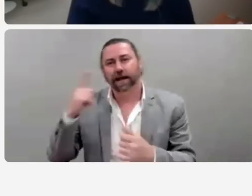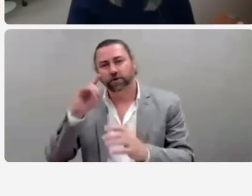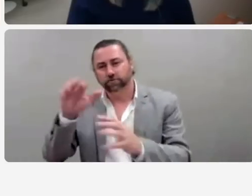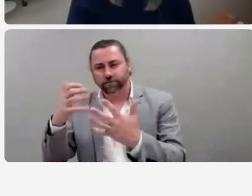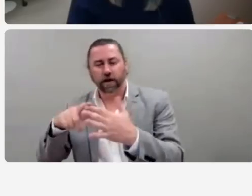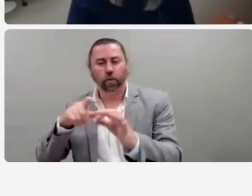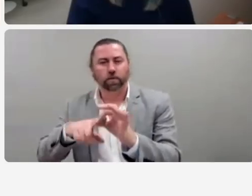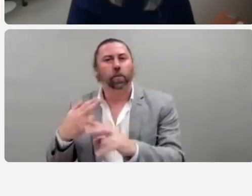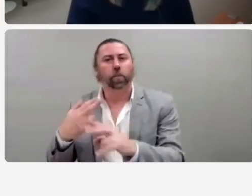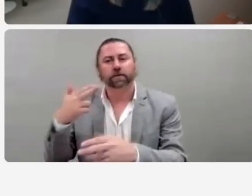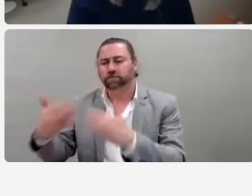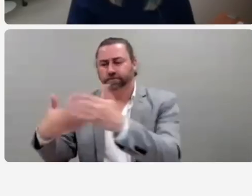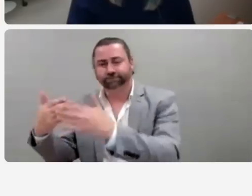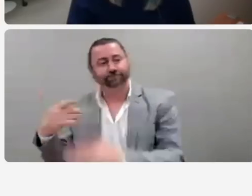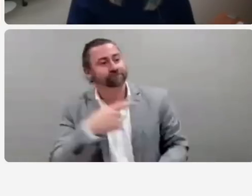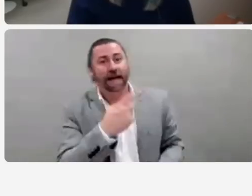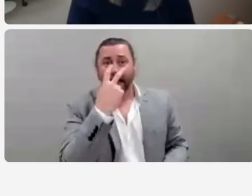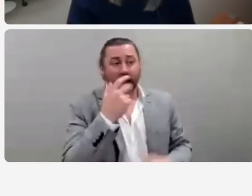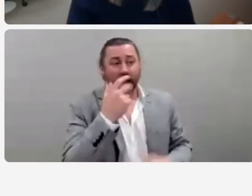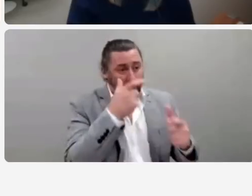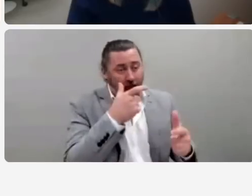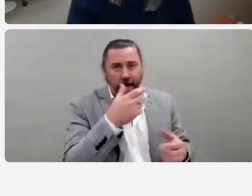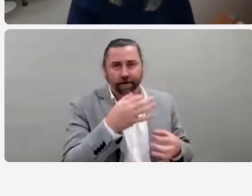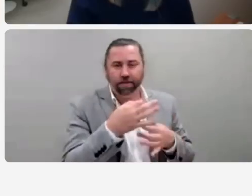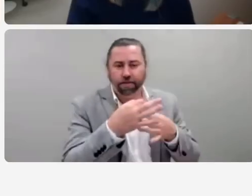an issue in aged care for some time in home care packages. People have to save for it.